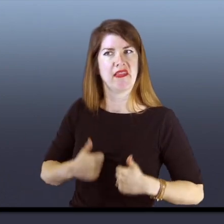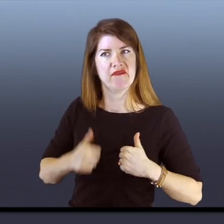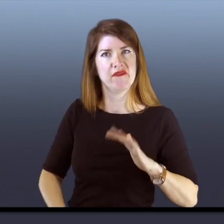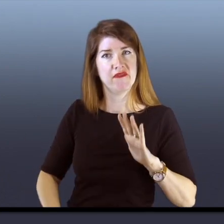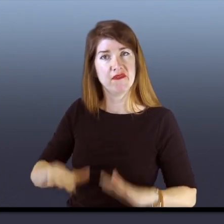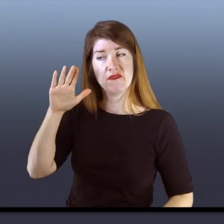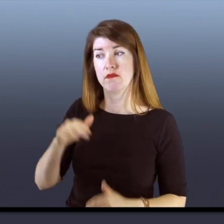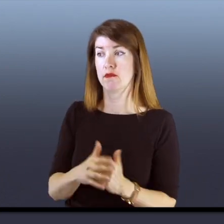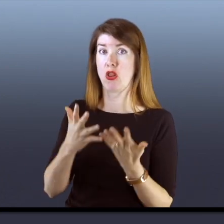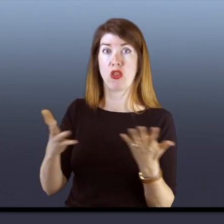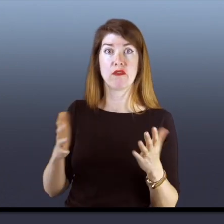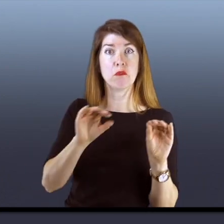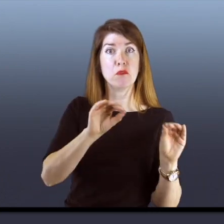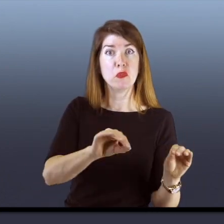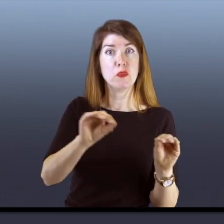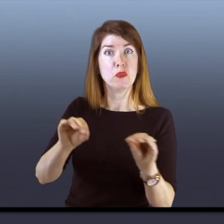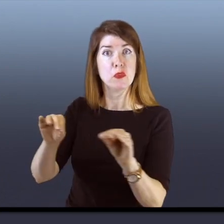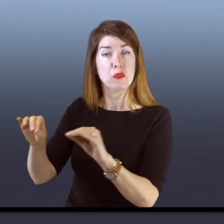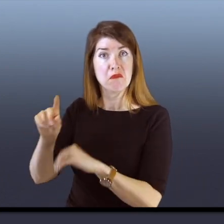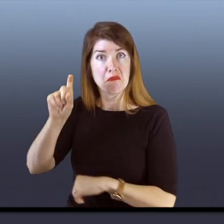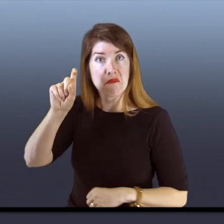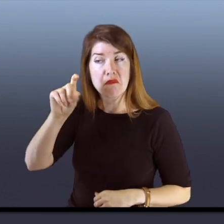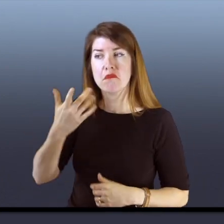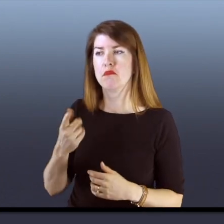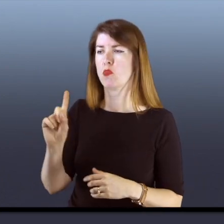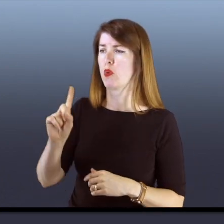and was there a lot of moving around? Where did they go to school?